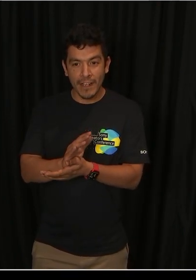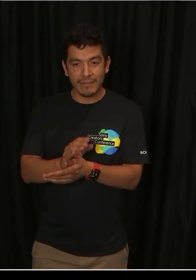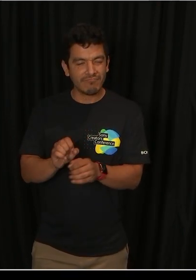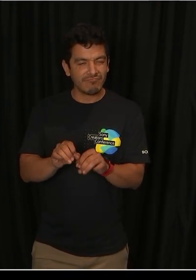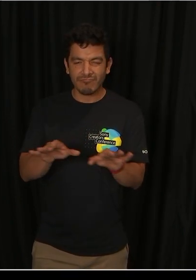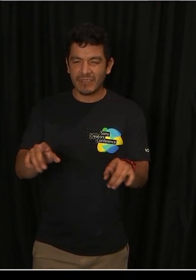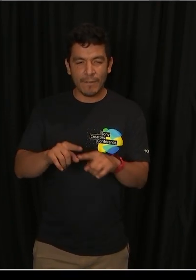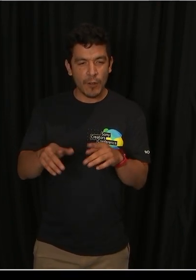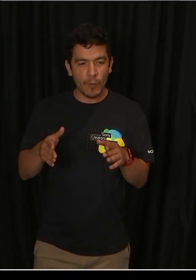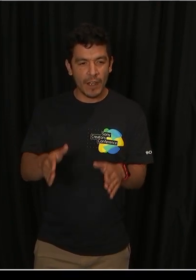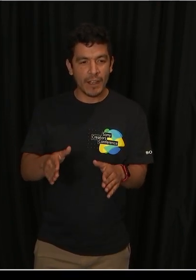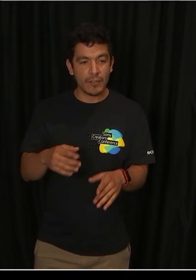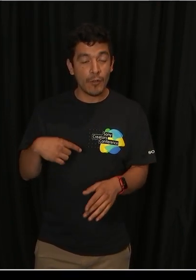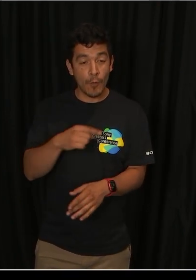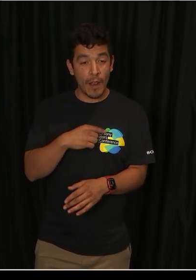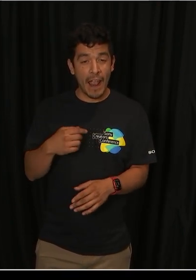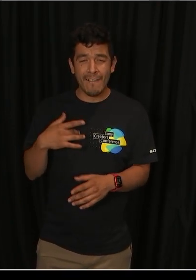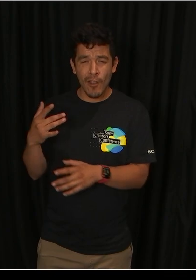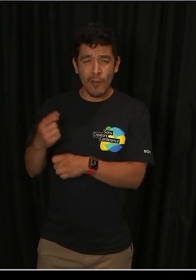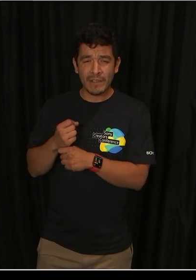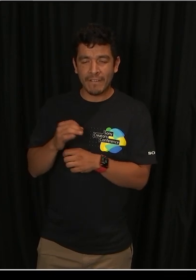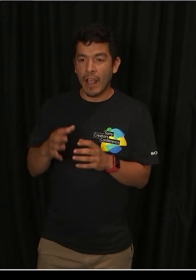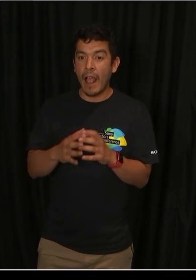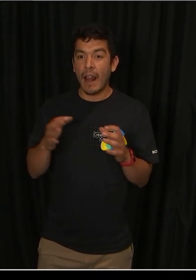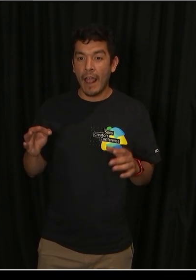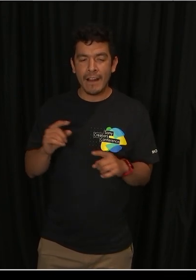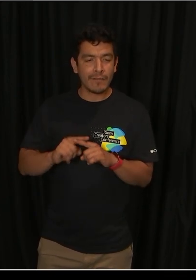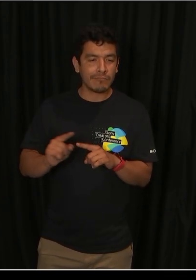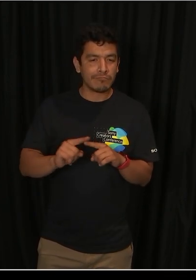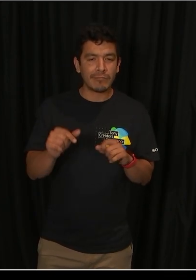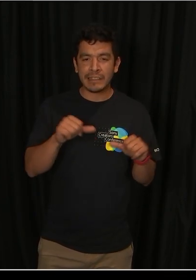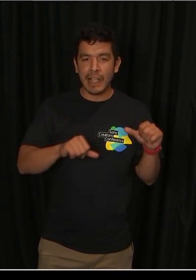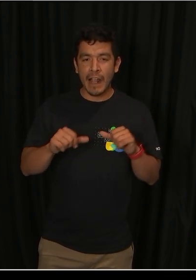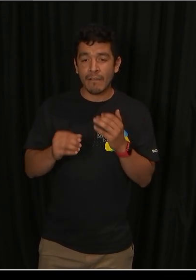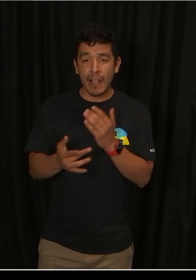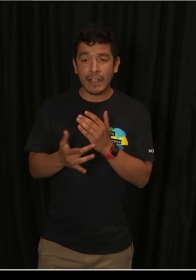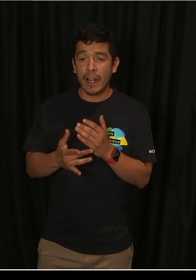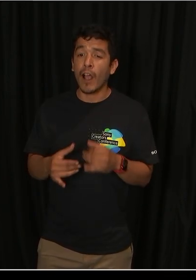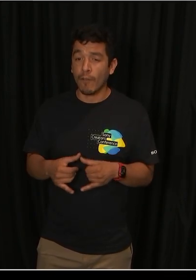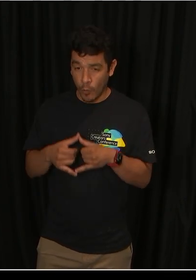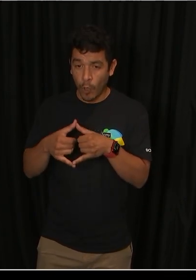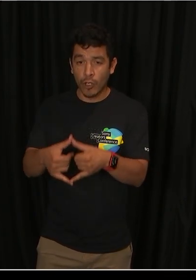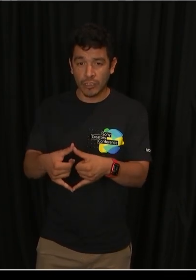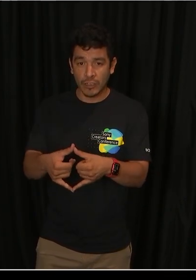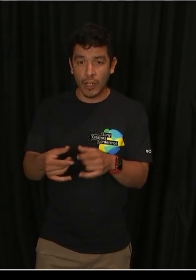So we've been the recipient of lots of multiple scientific and technical awards from the Academy,